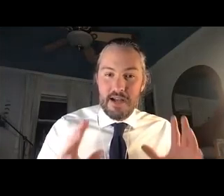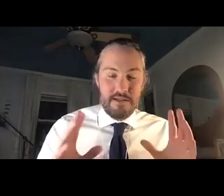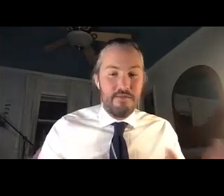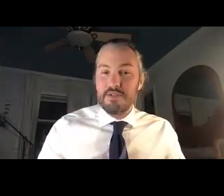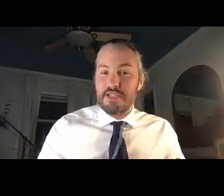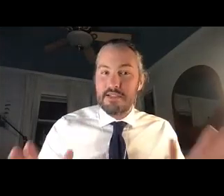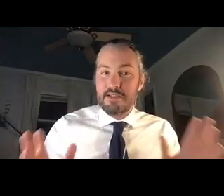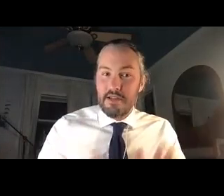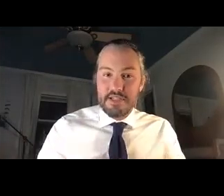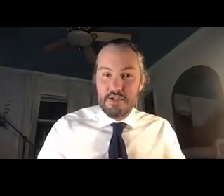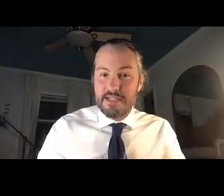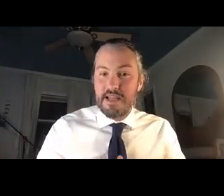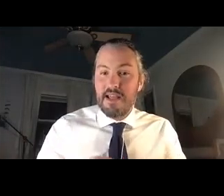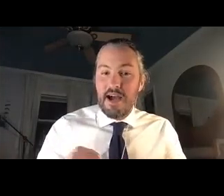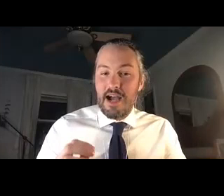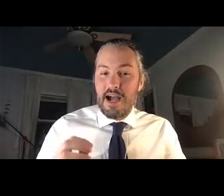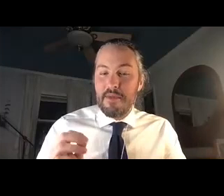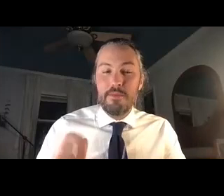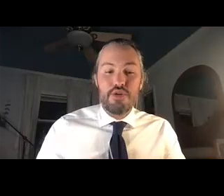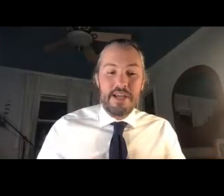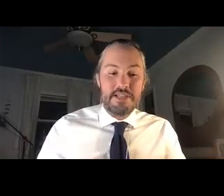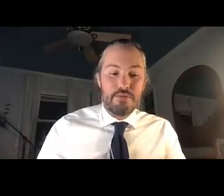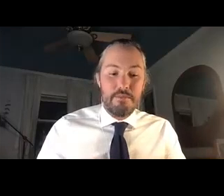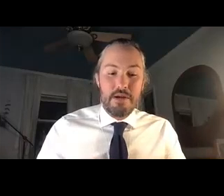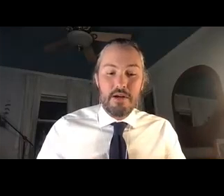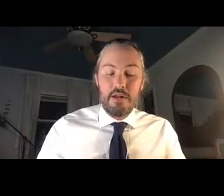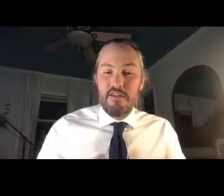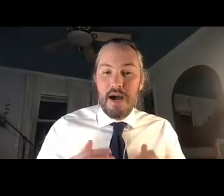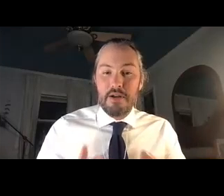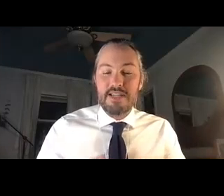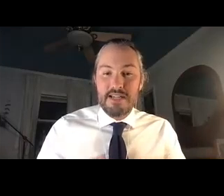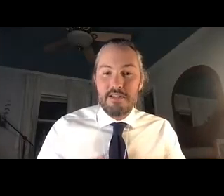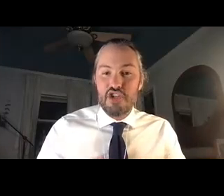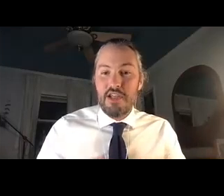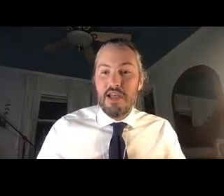Love those things. That's great, he'll be joining us through the miracle of modern technology.